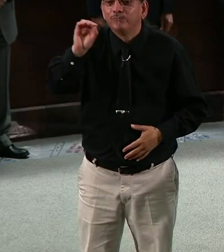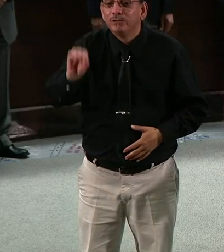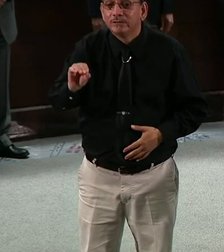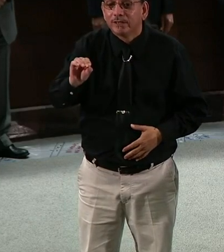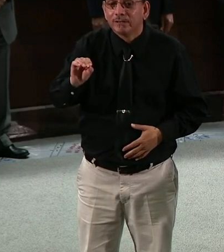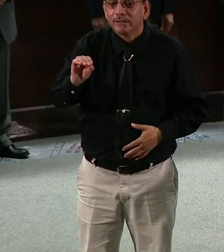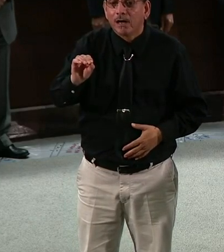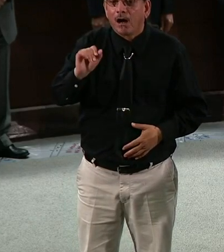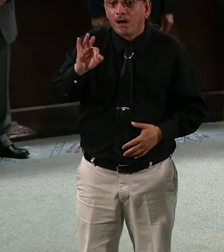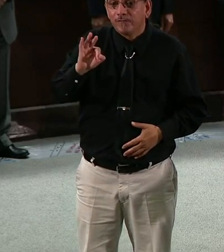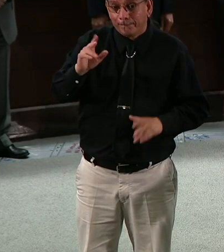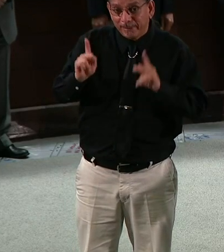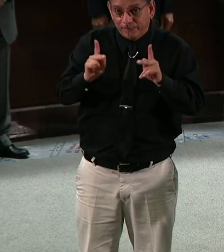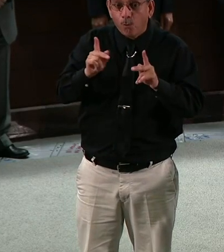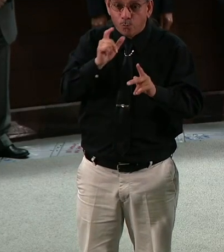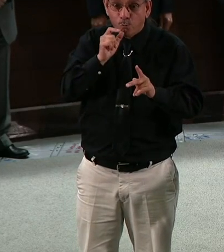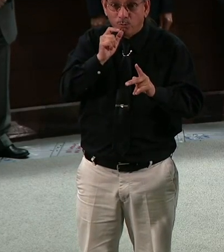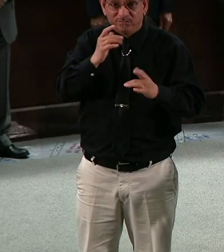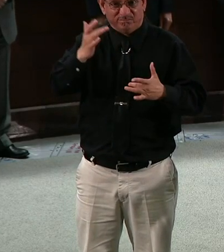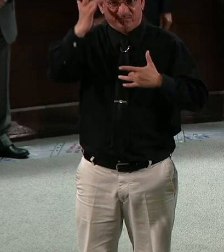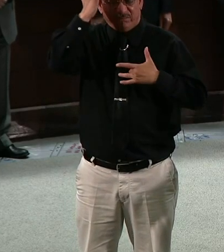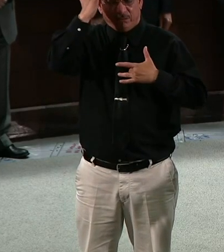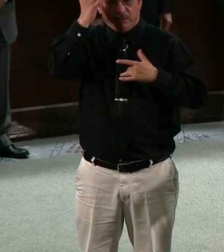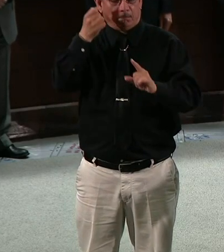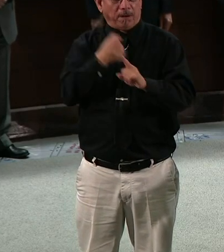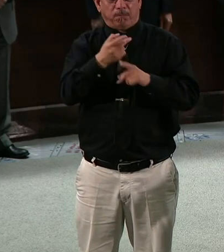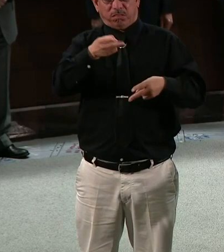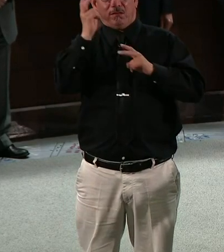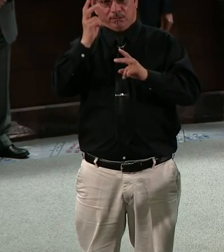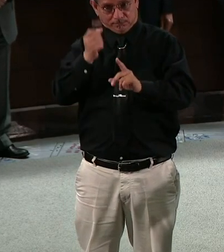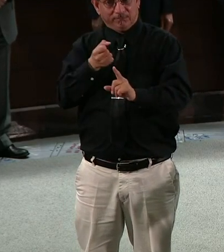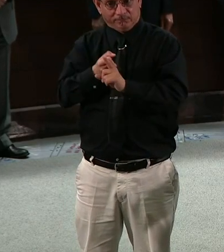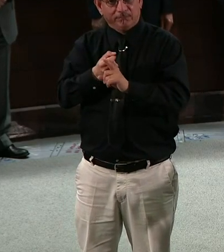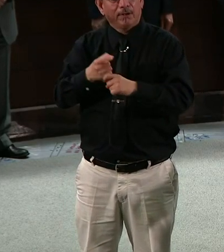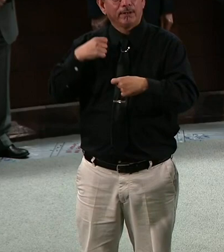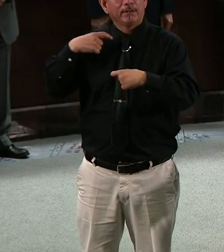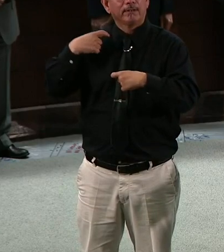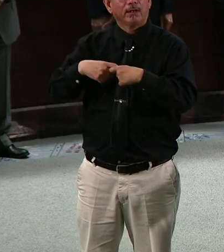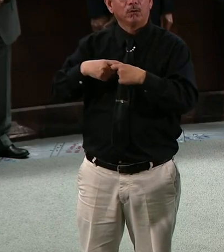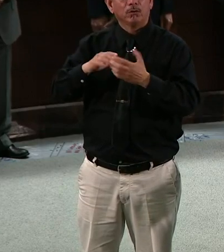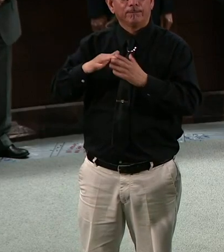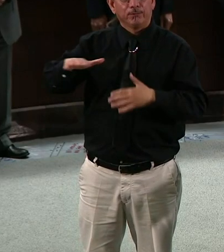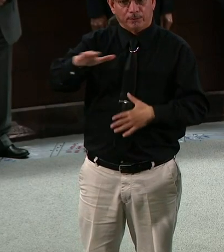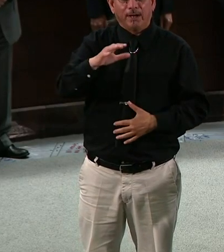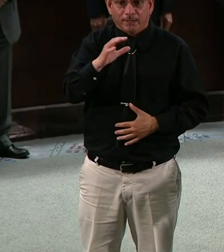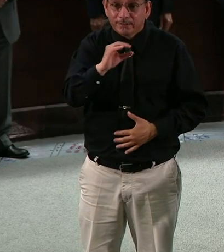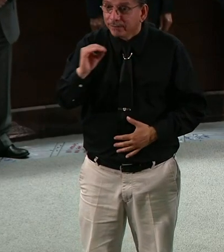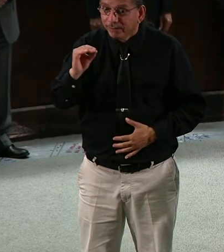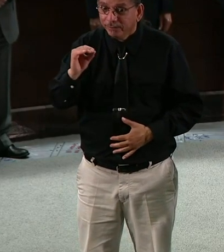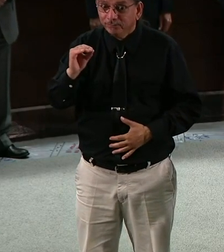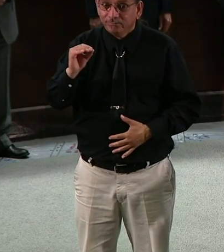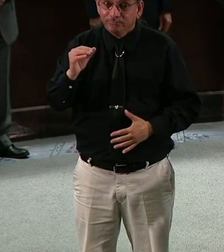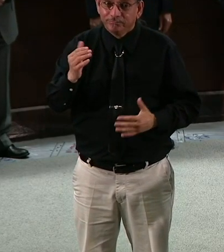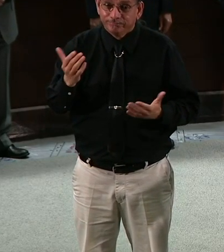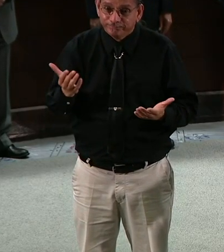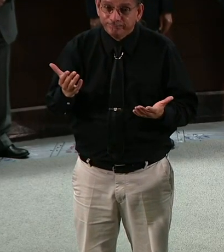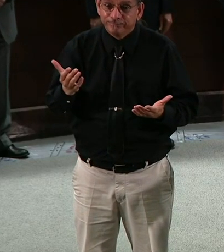SINGLE POLICY L. A- CASTLE THAT.